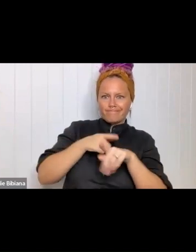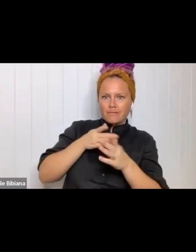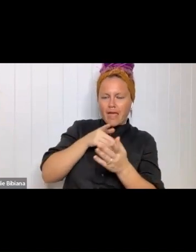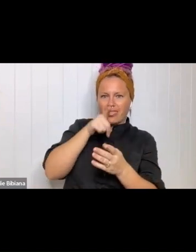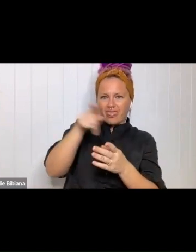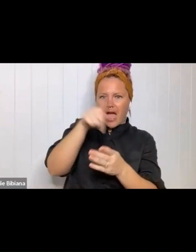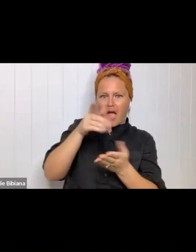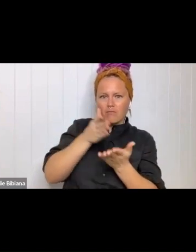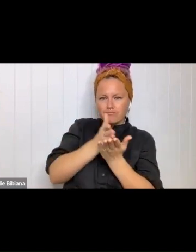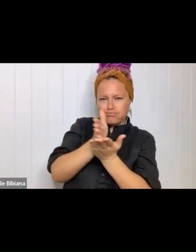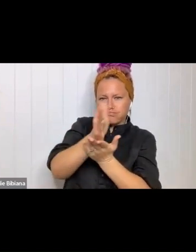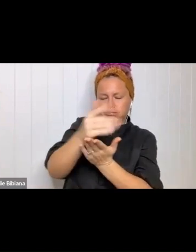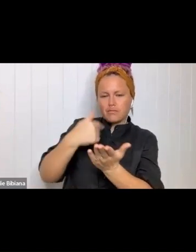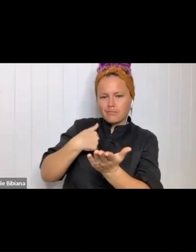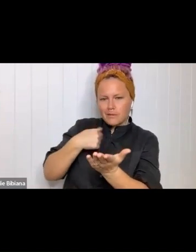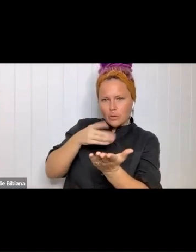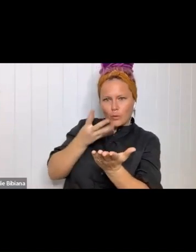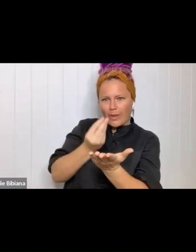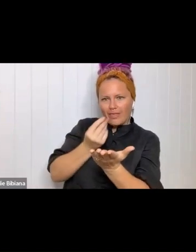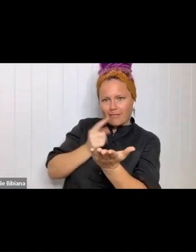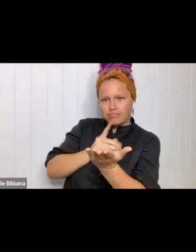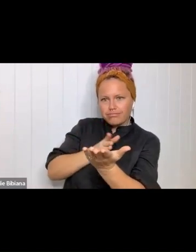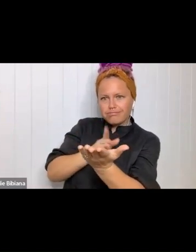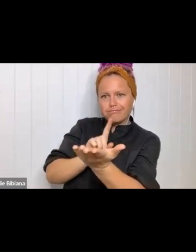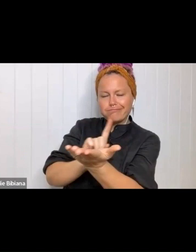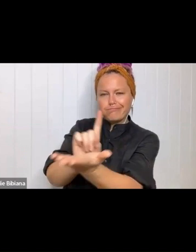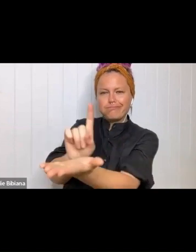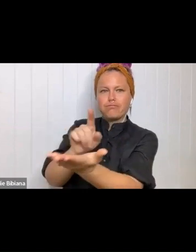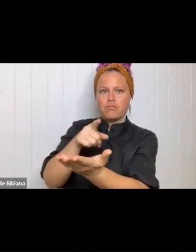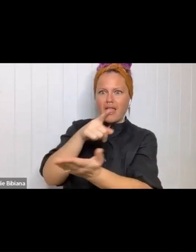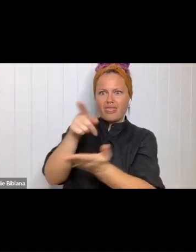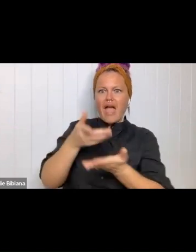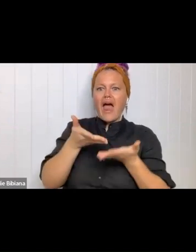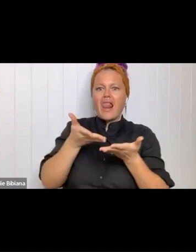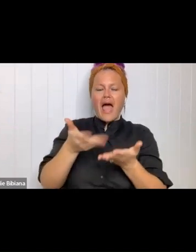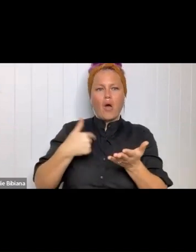for me previously, and they've allowed me to have the